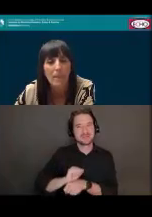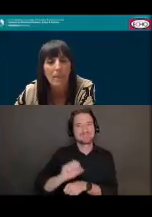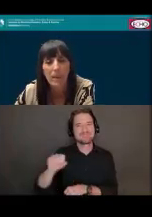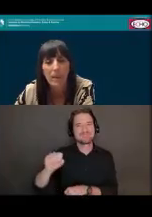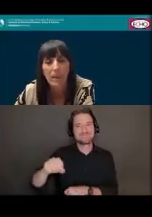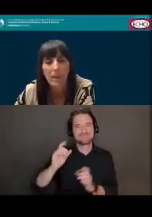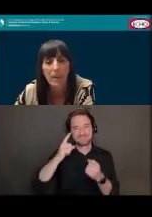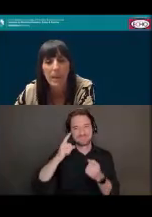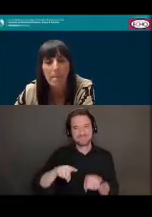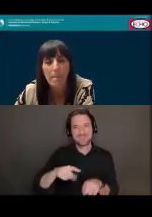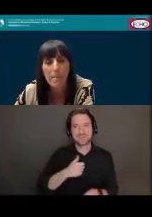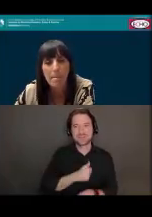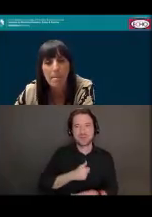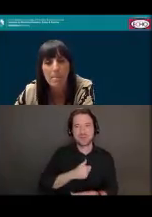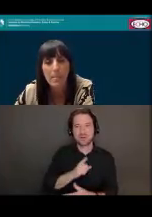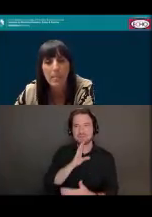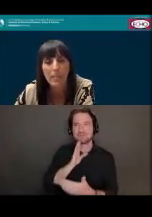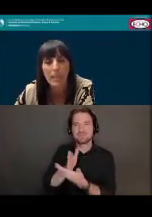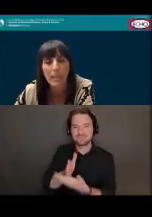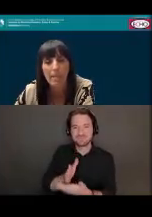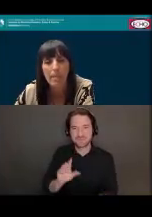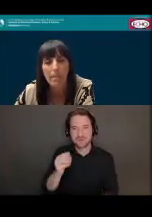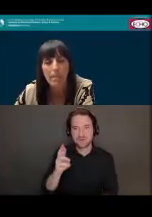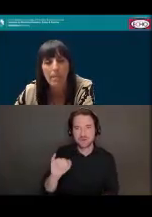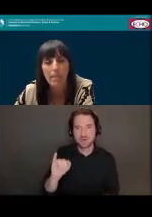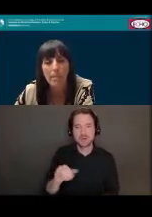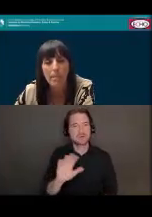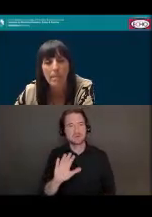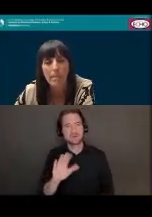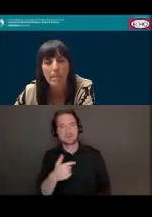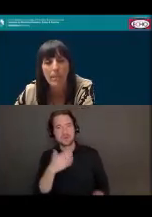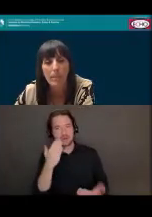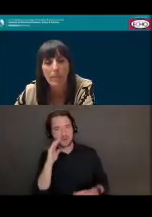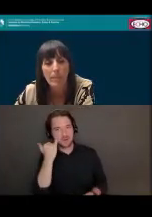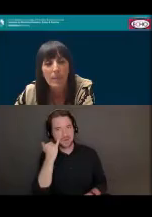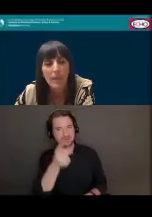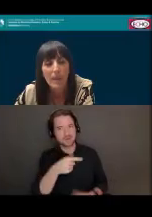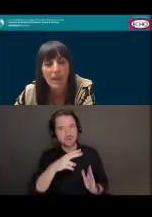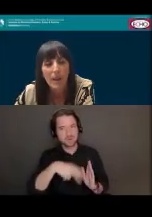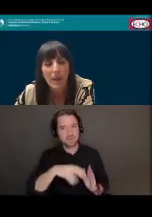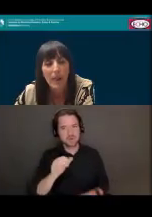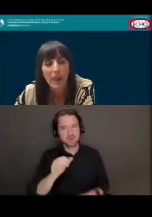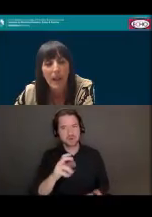Sorry Tori. Tori Kunz: No, I was just I didn't know that you could see the chat. So if you can see the chat, then i